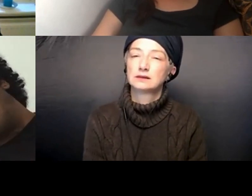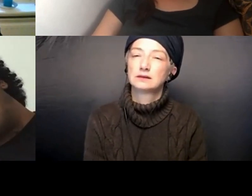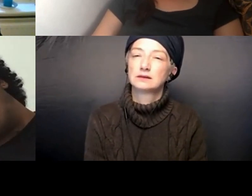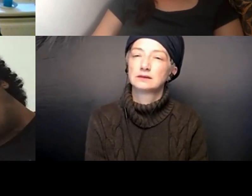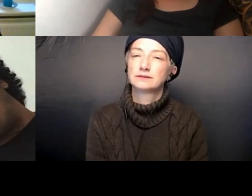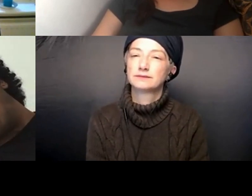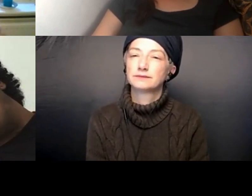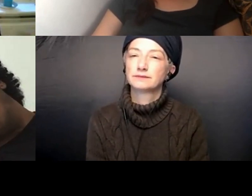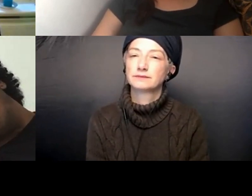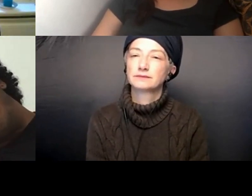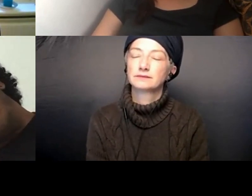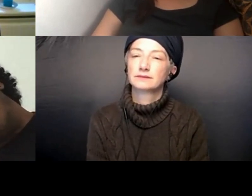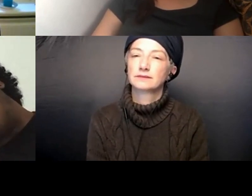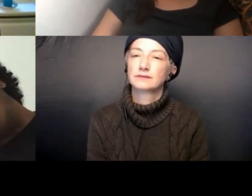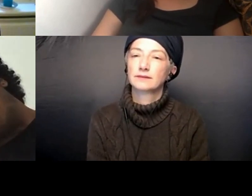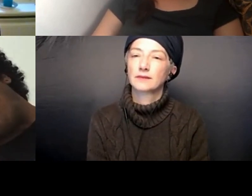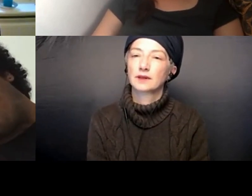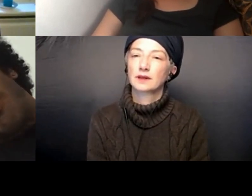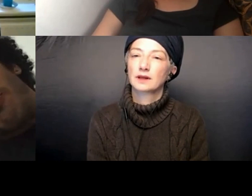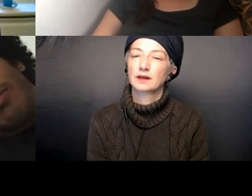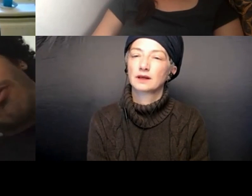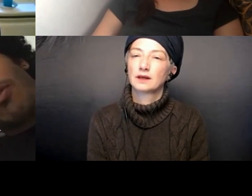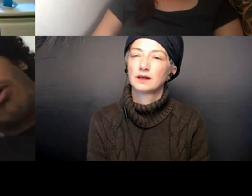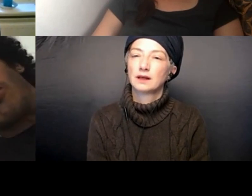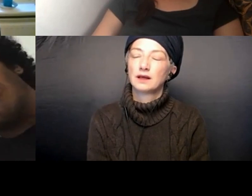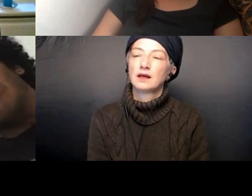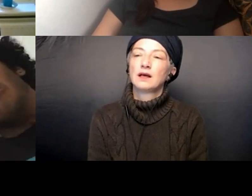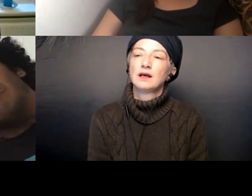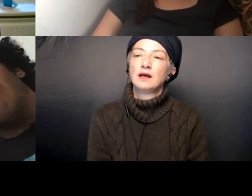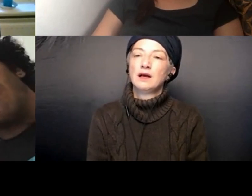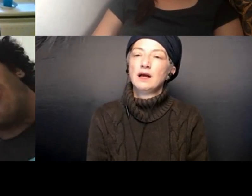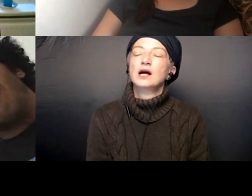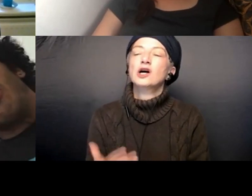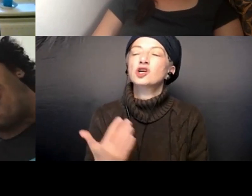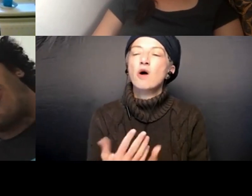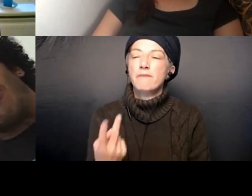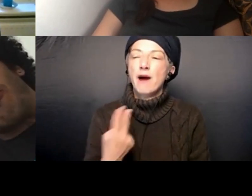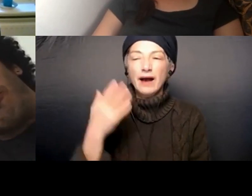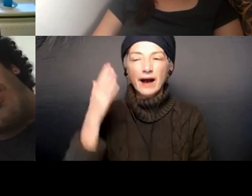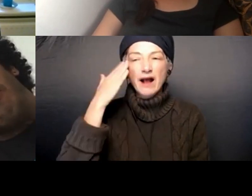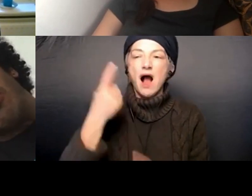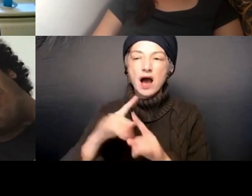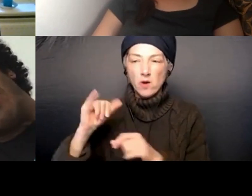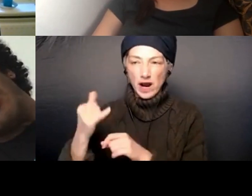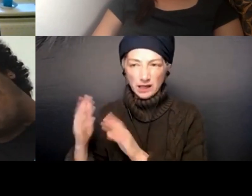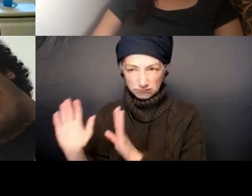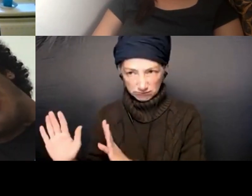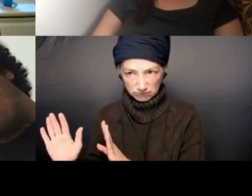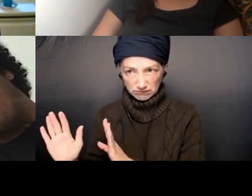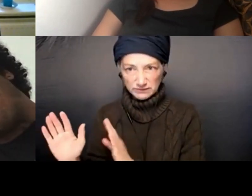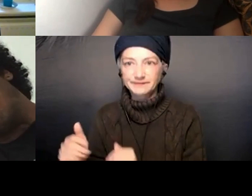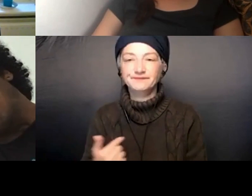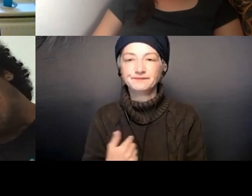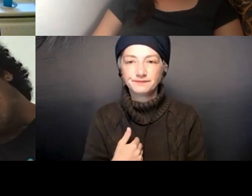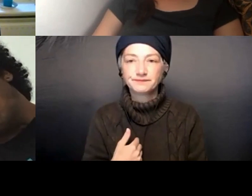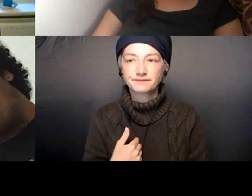in that context, that we got to know each other from the previous work, for us it was super important to create an environment